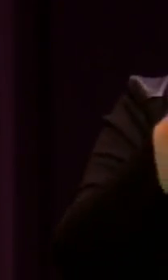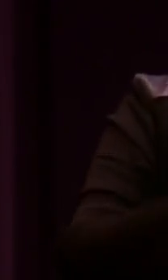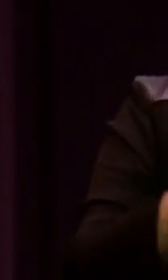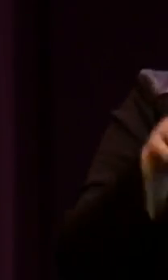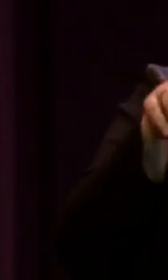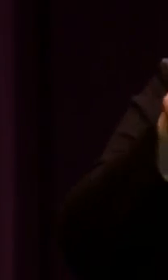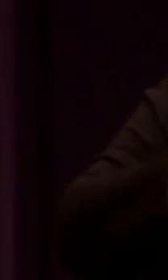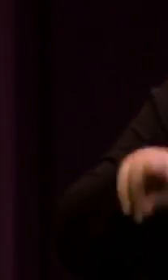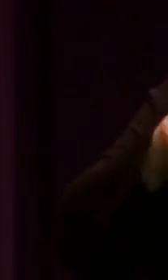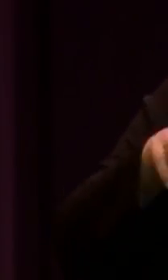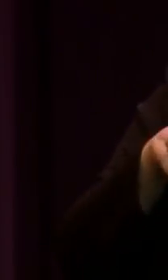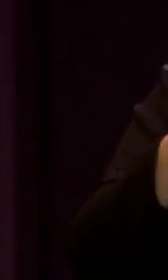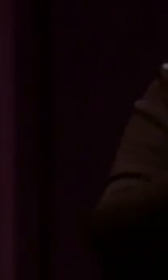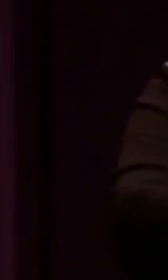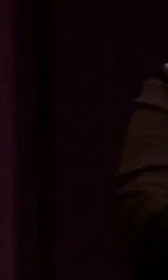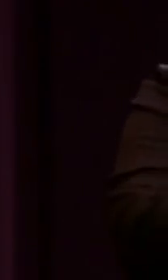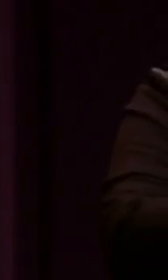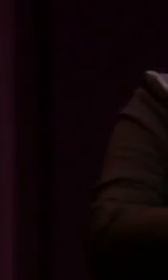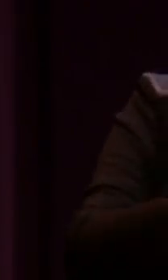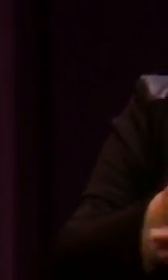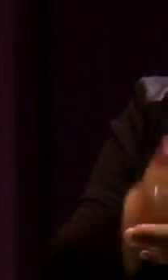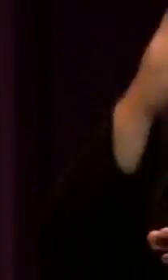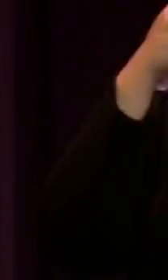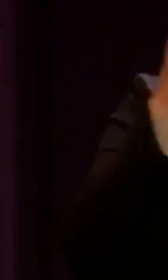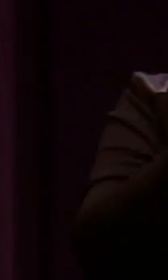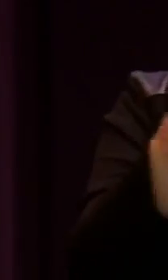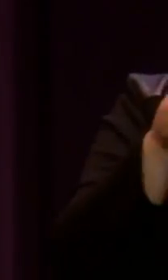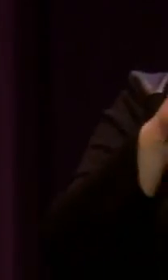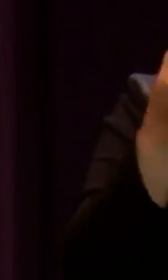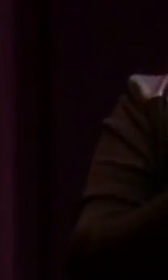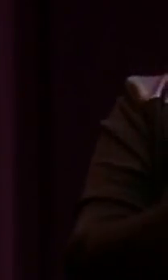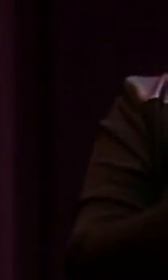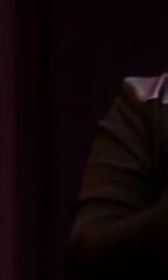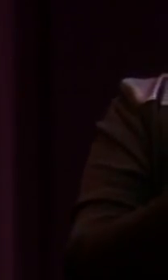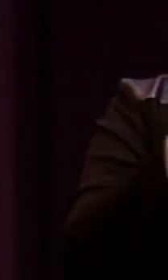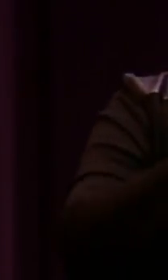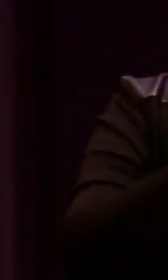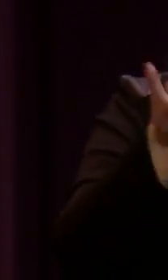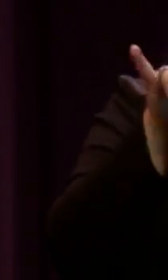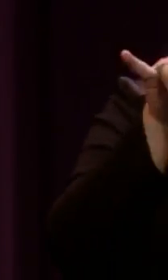CASES OVER MULTIPLE AGENCIES, IMPROVING OUR SCHOOL SYSTEM AND